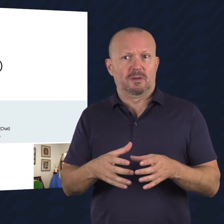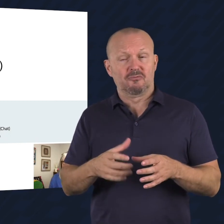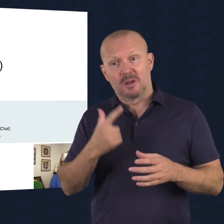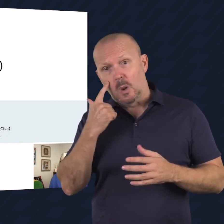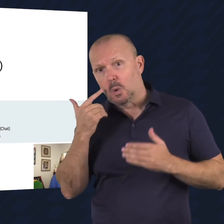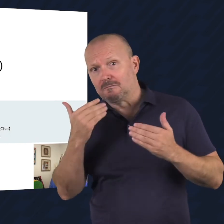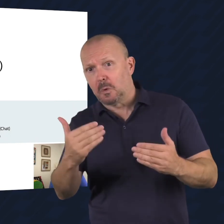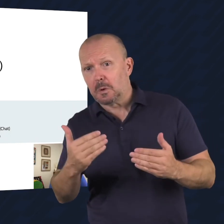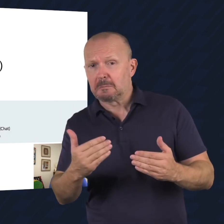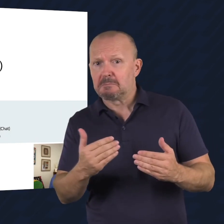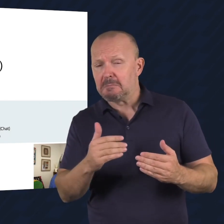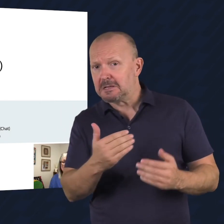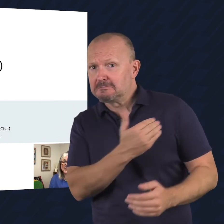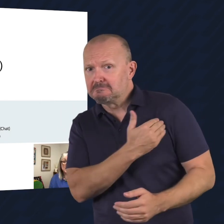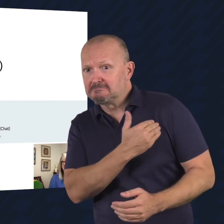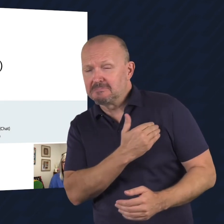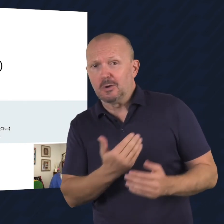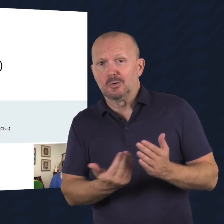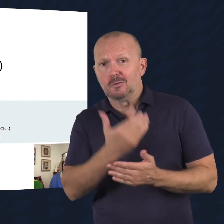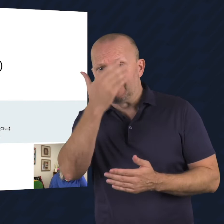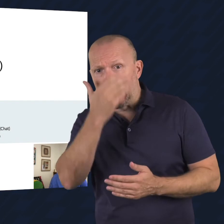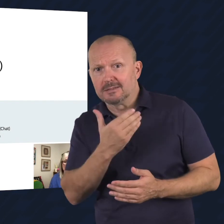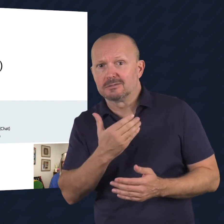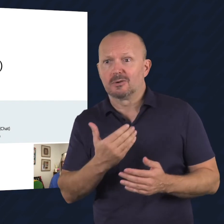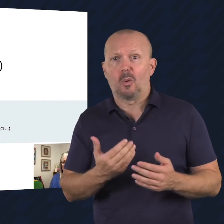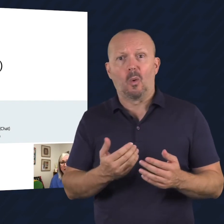And, we're really looking forward to maybe seeing some new faces or getting